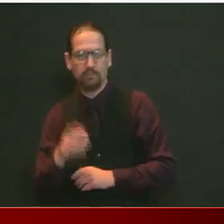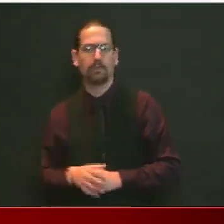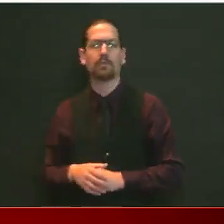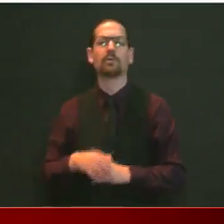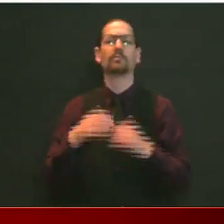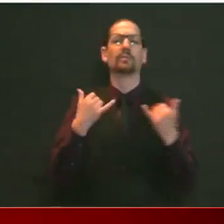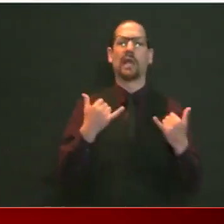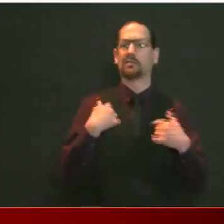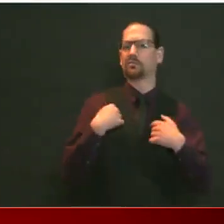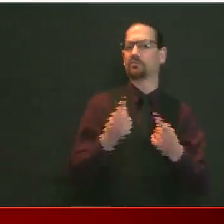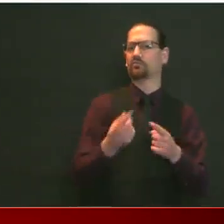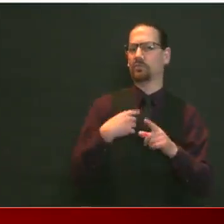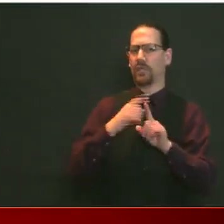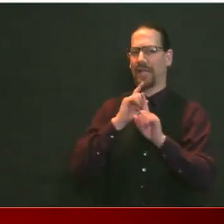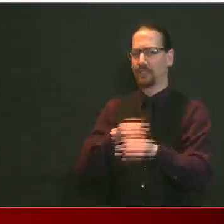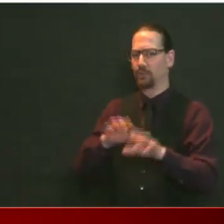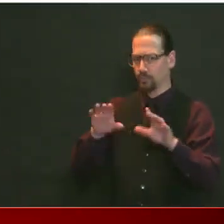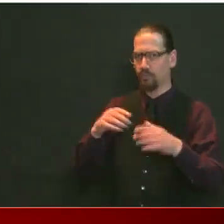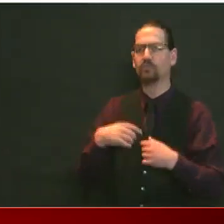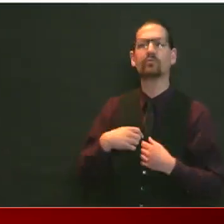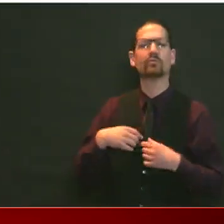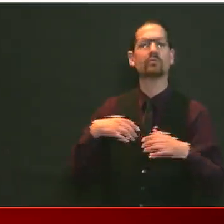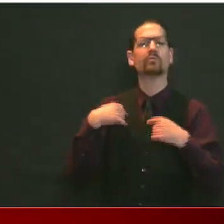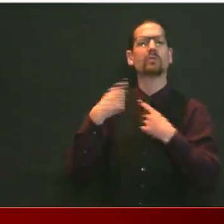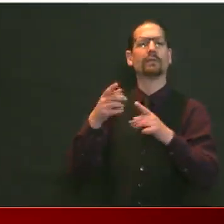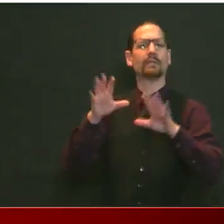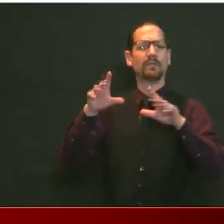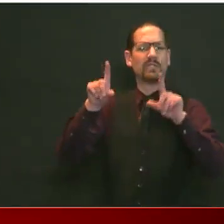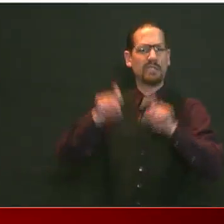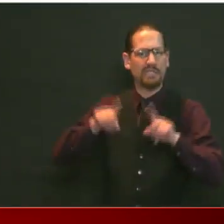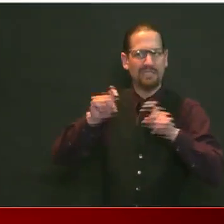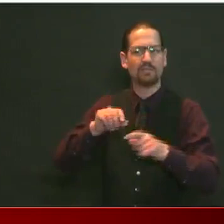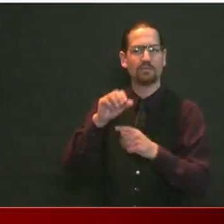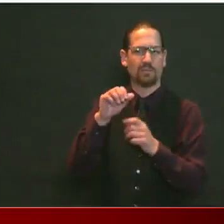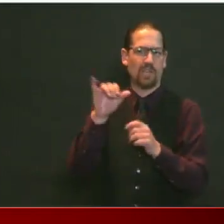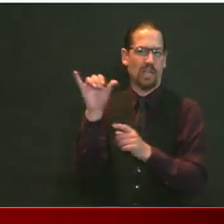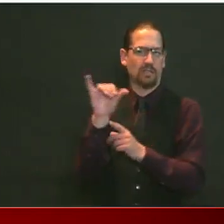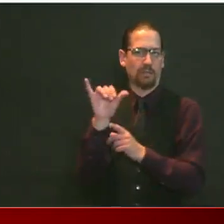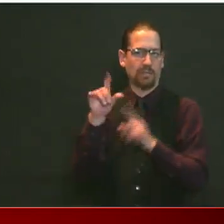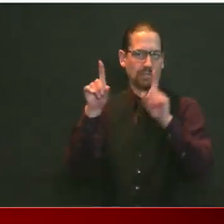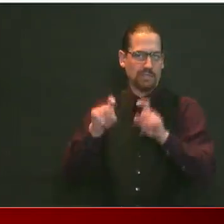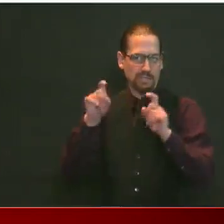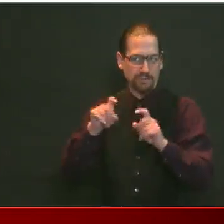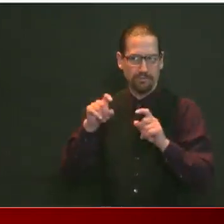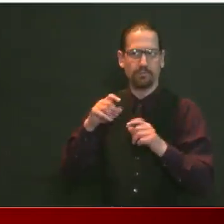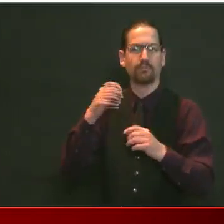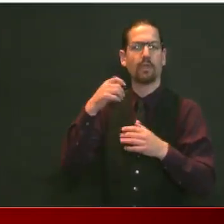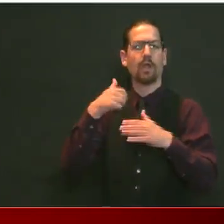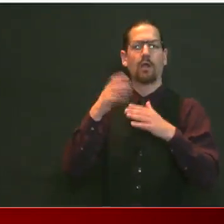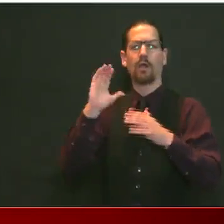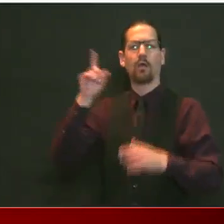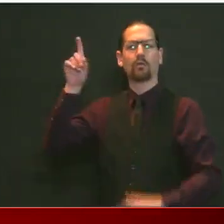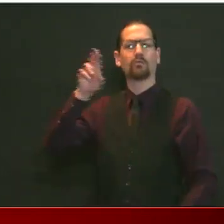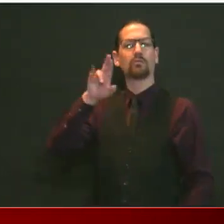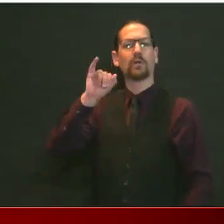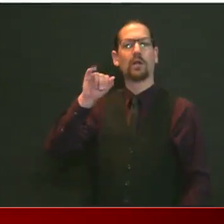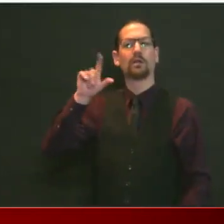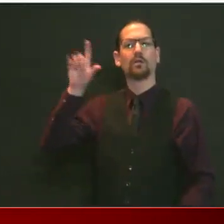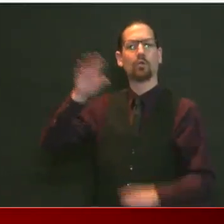THAT A DIFFERENT SET OF NUMBERS? THAT'S A DIFFERENT SET OF NUMBERS. THE TESTING THAT WE HAVE BEEN